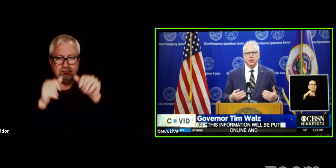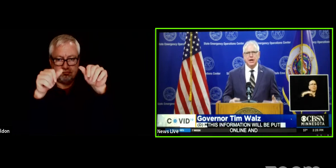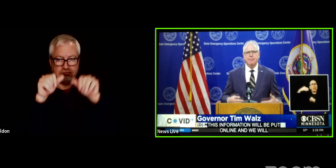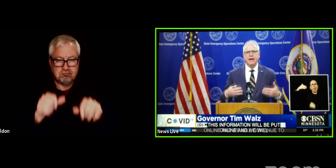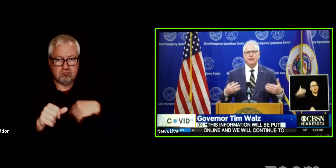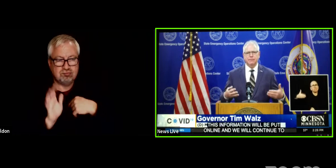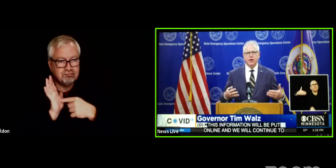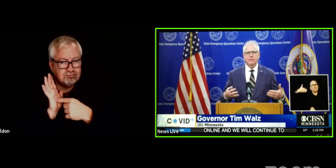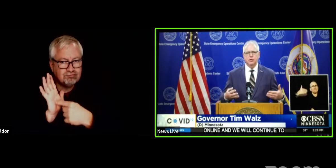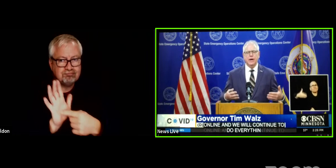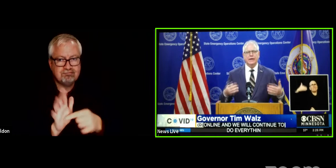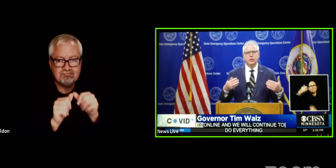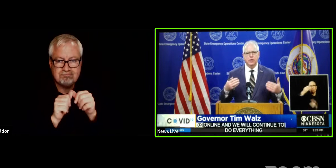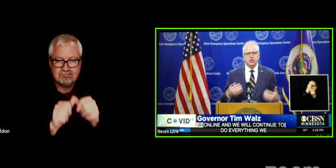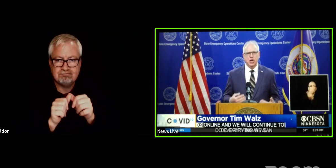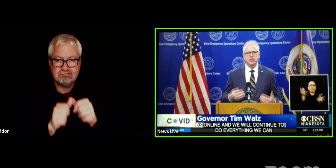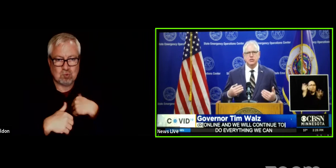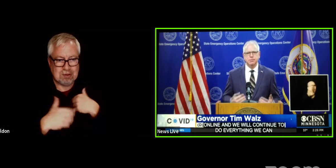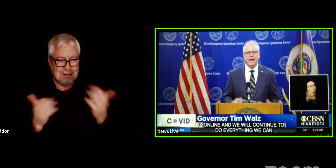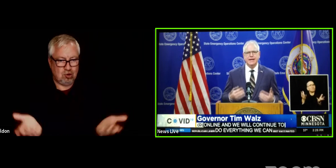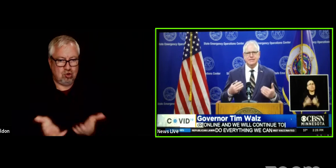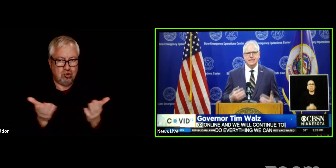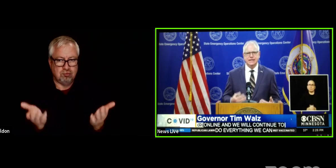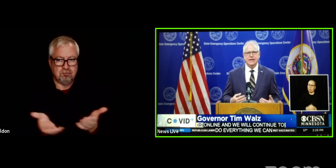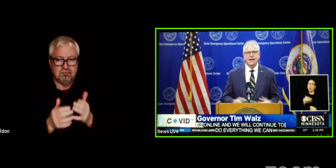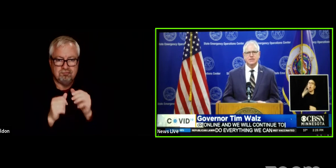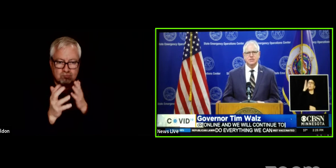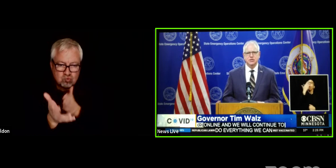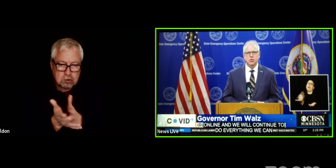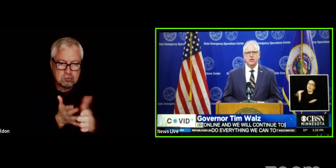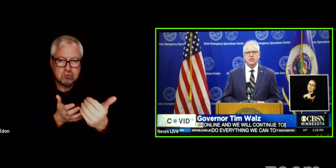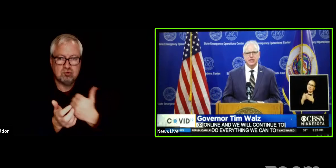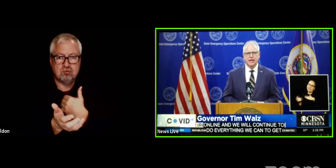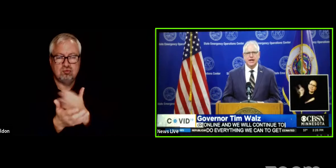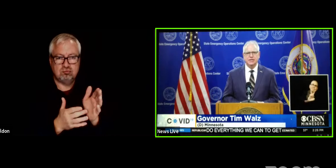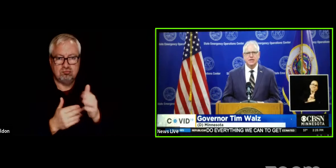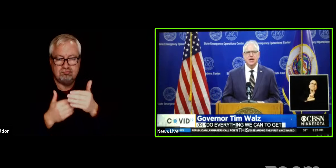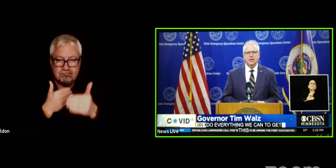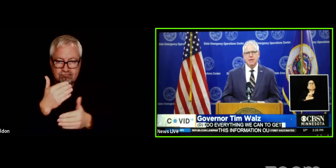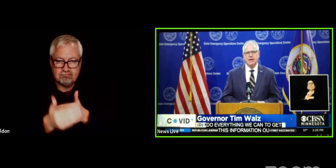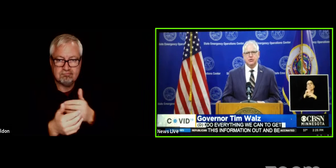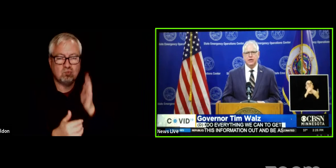TO COME BACK IN FRONT OF YOU AND TO ADJUST THIS PLAN AS NEEDED AS THE SITUATION DICTATES, TO MAKE SURE THAT